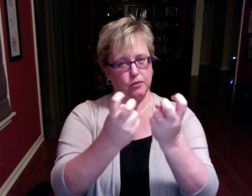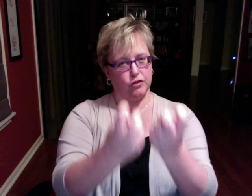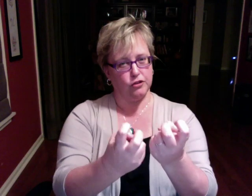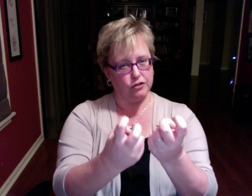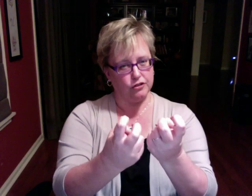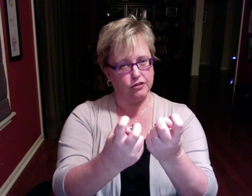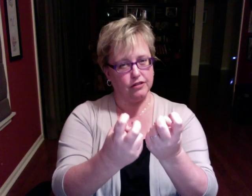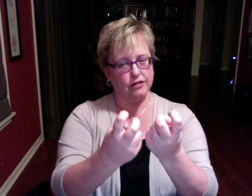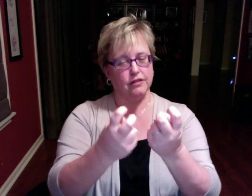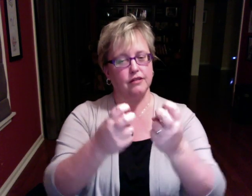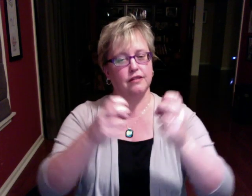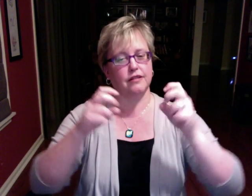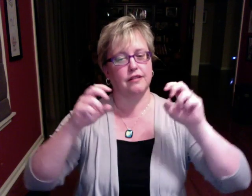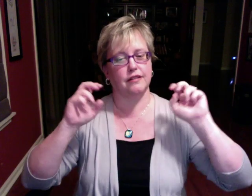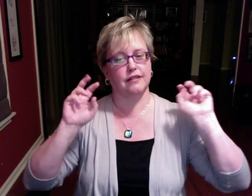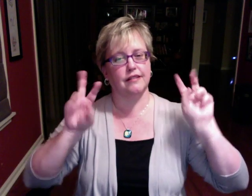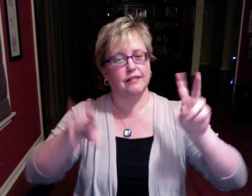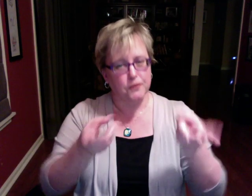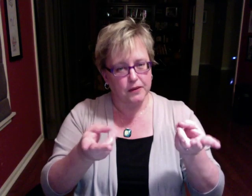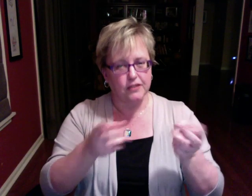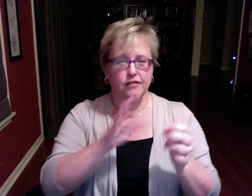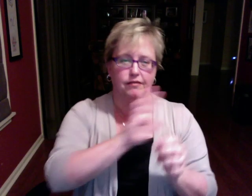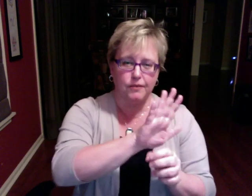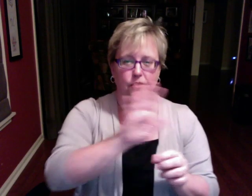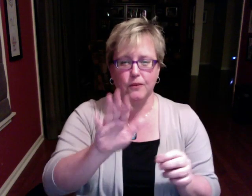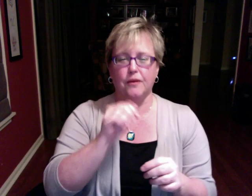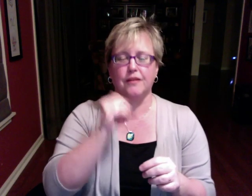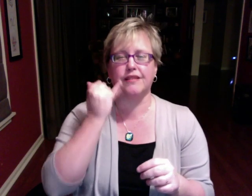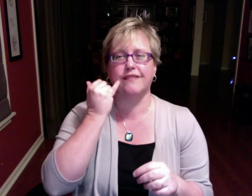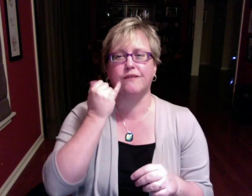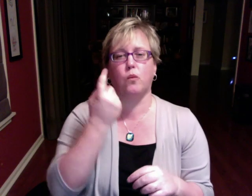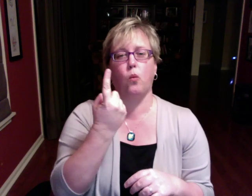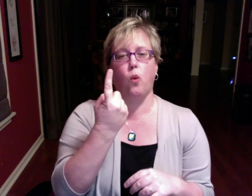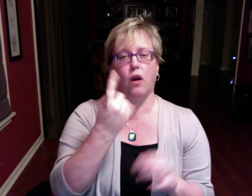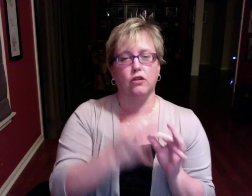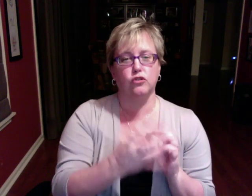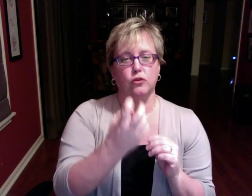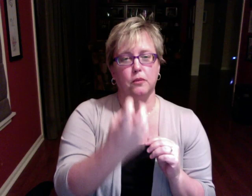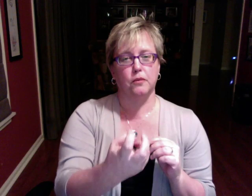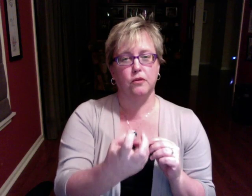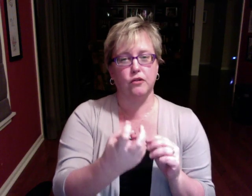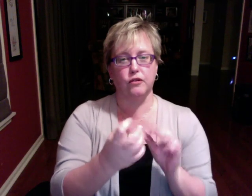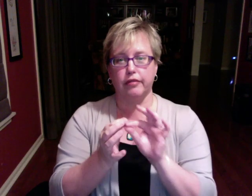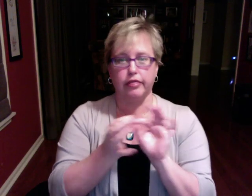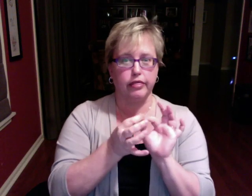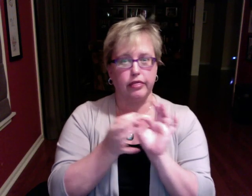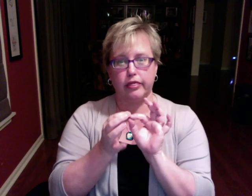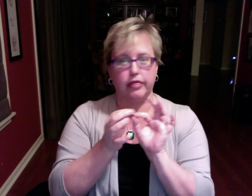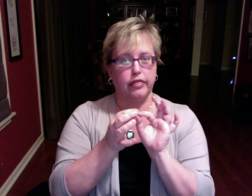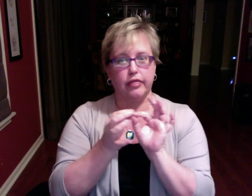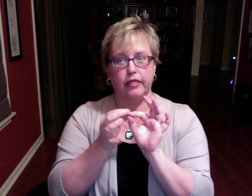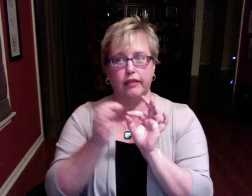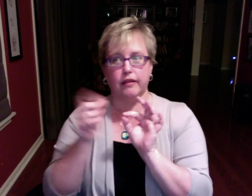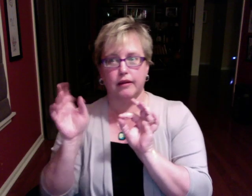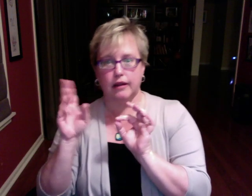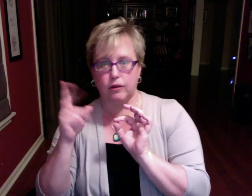set up. Having 4 interpreters, 2 interpreting at the same time, and having them switch. if we had only one interpreter sitting there - it would be robotic. One person signing